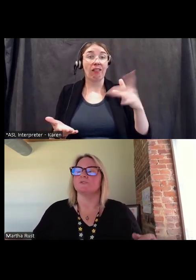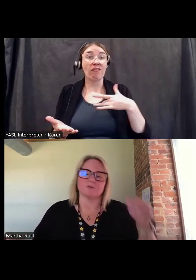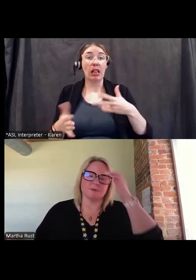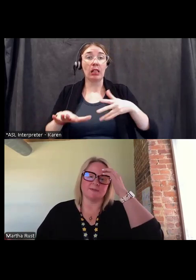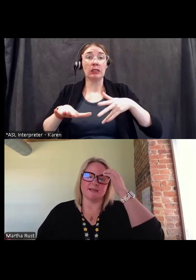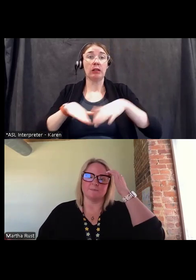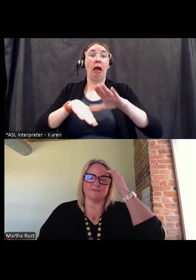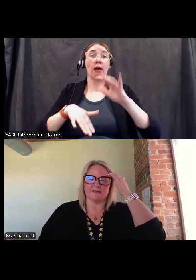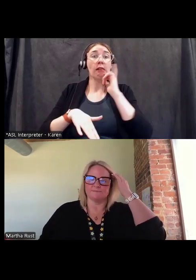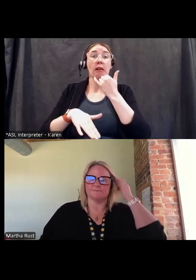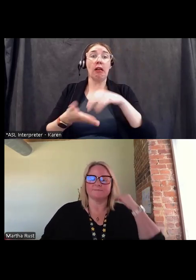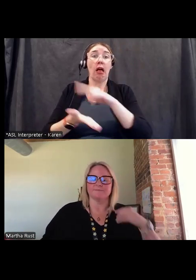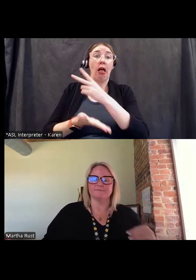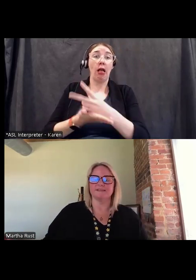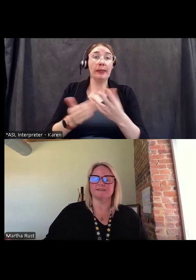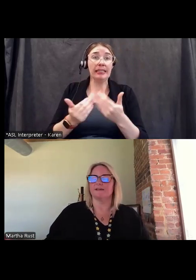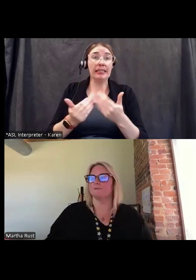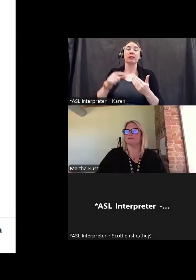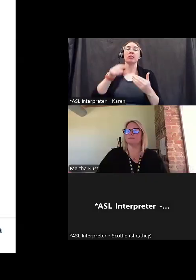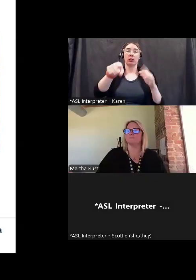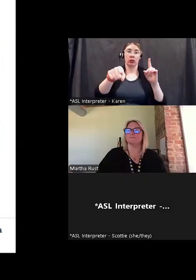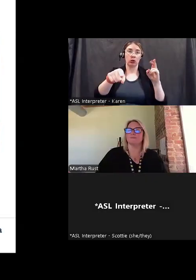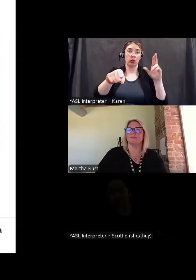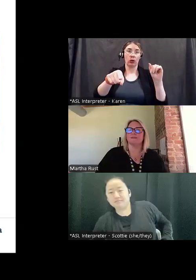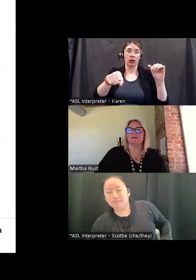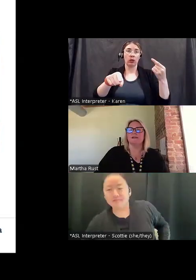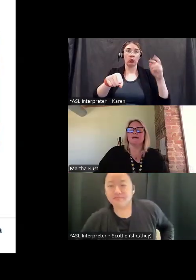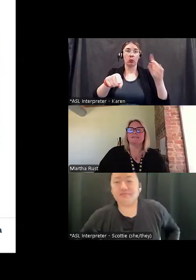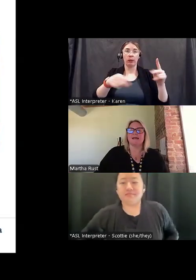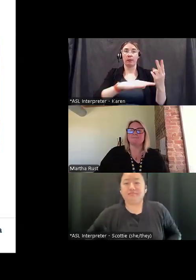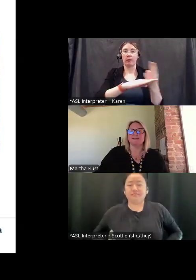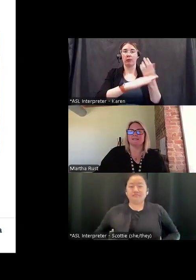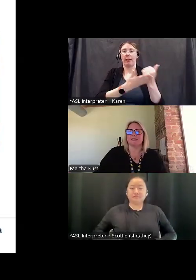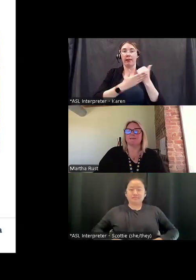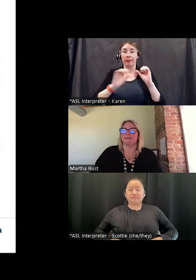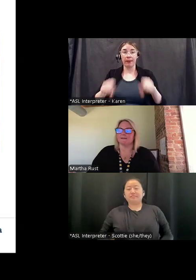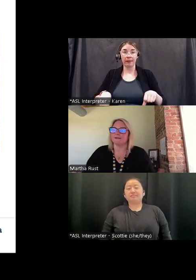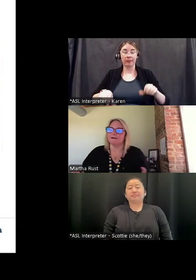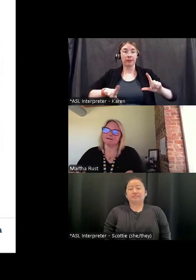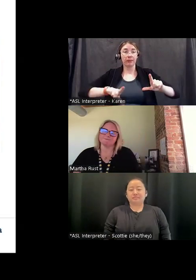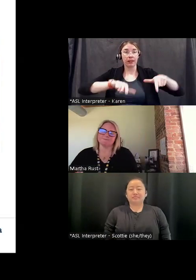Dura Grip to help with that. Adaptive gaming.